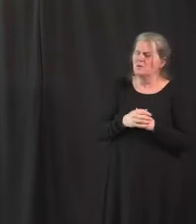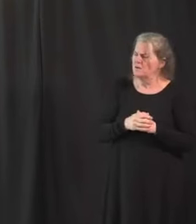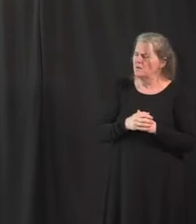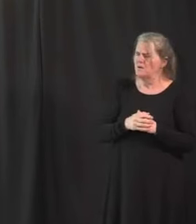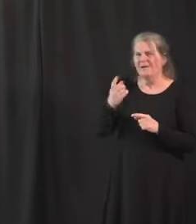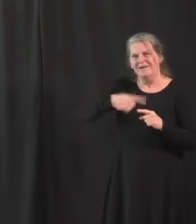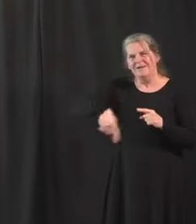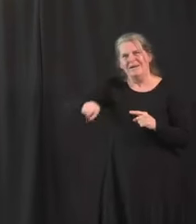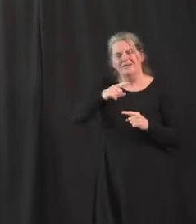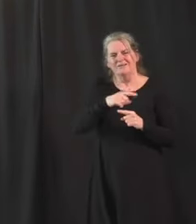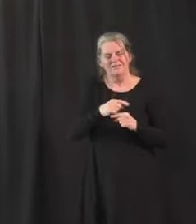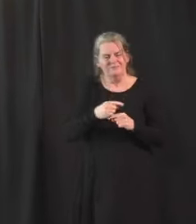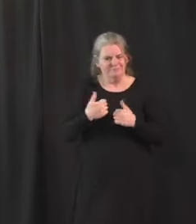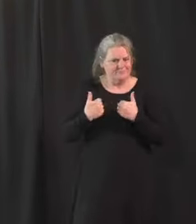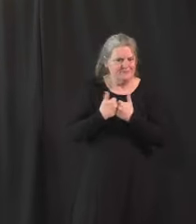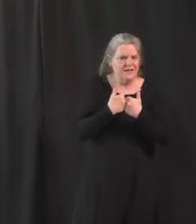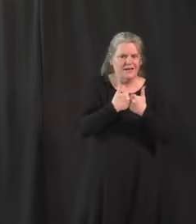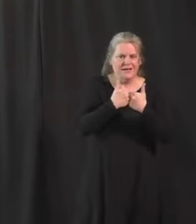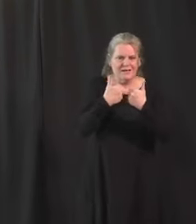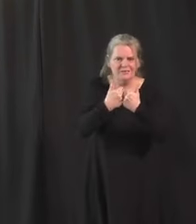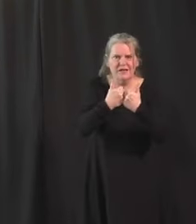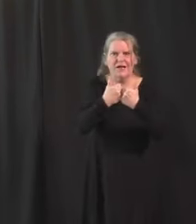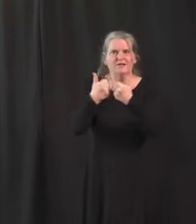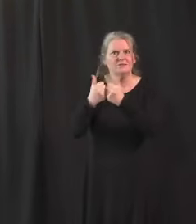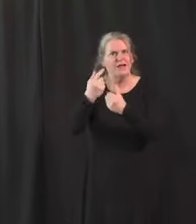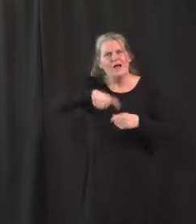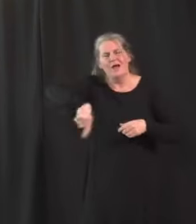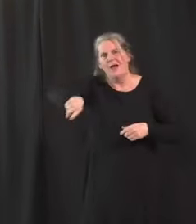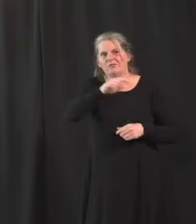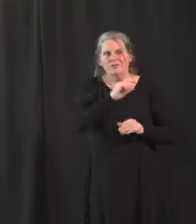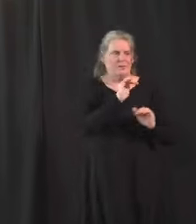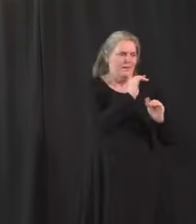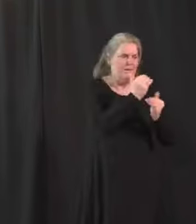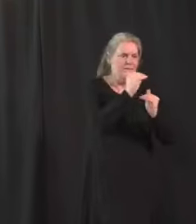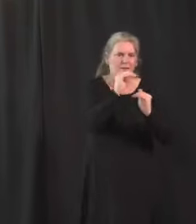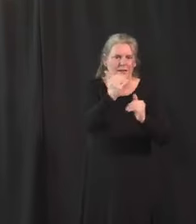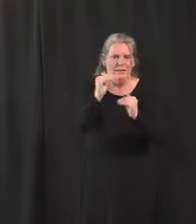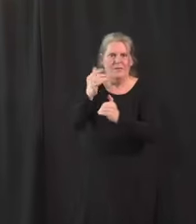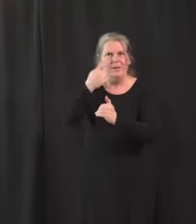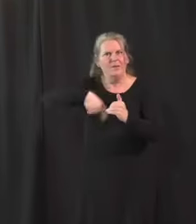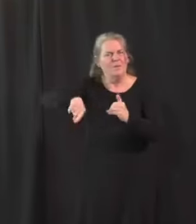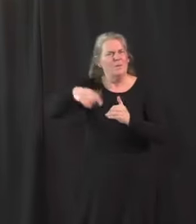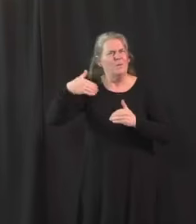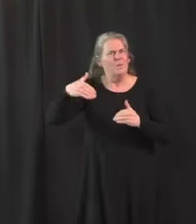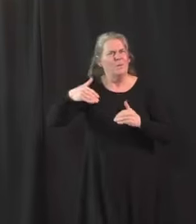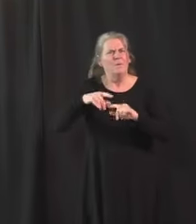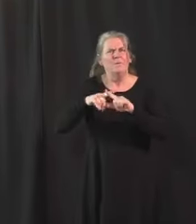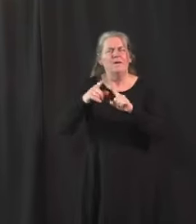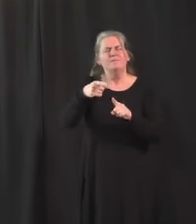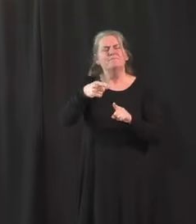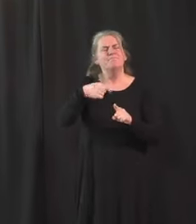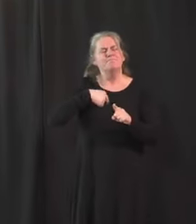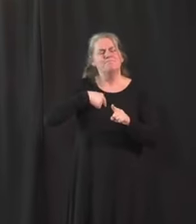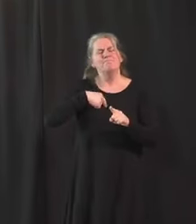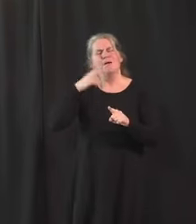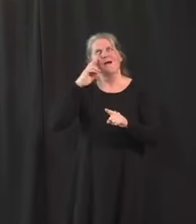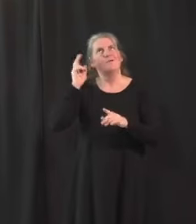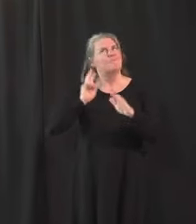EVERYONE IS EXPERIENCING BY CONTINUING WITH THESE RESTRICTION METHODS. AND I'M CERTAINLY LOOKING FORWARD TO THE DAY WHEN I CAN